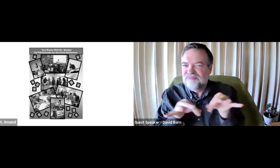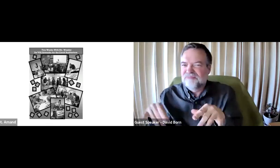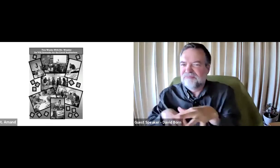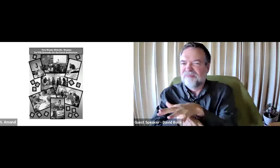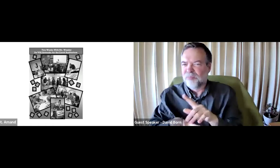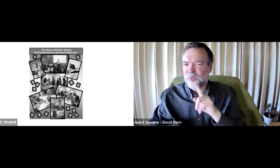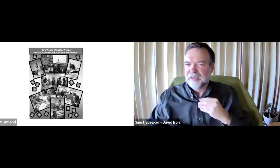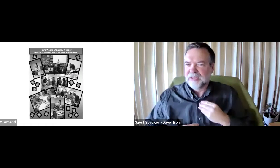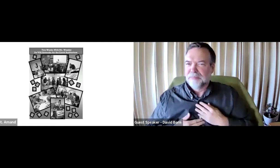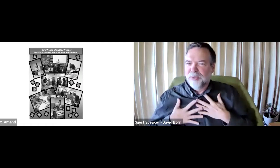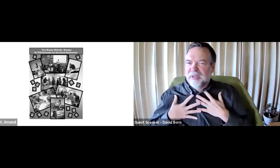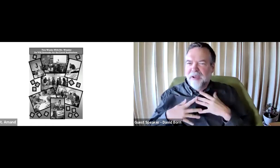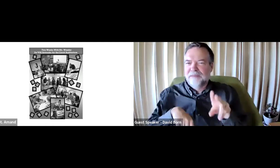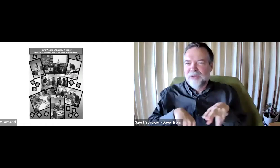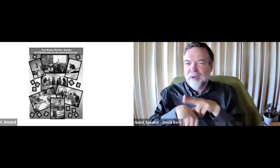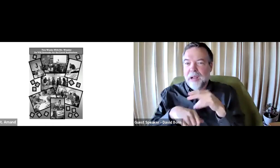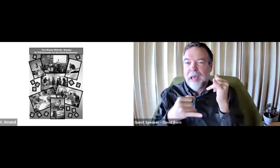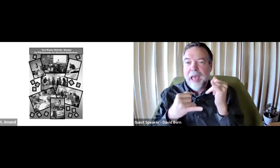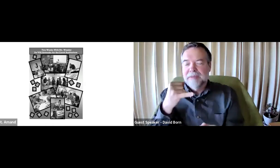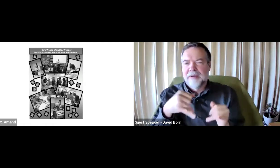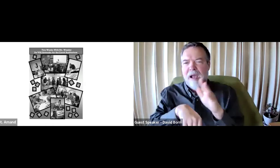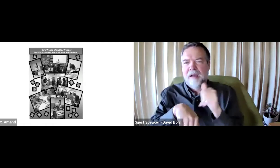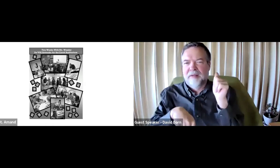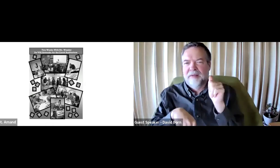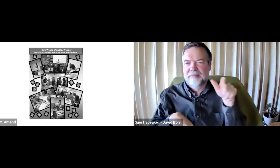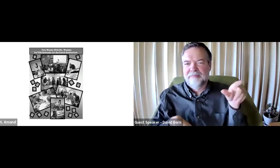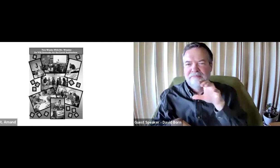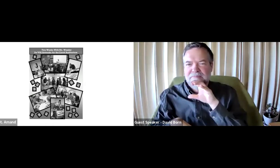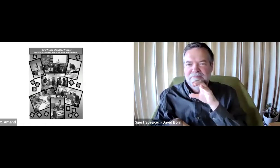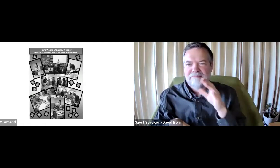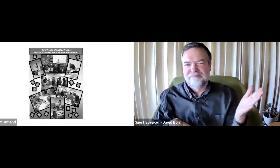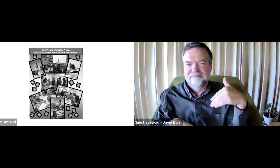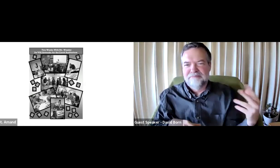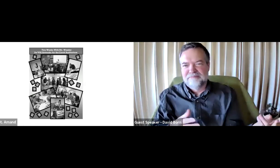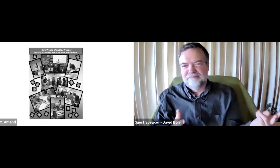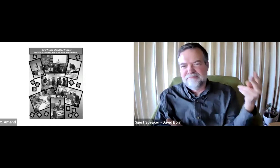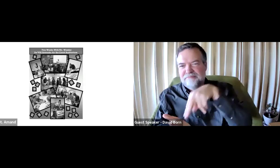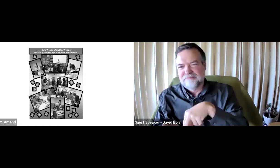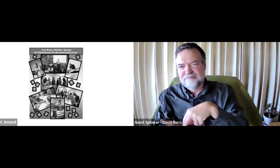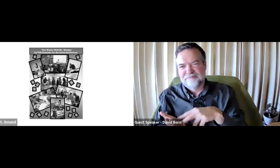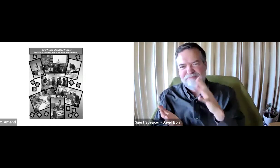the students had the opportunity to explain their artwork. It was just such an inspirational evening,